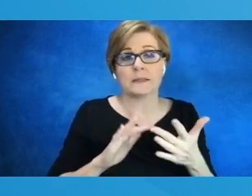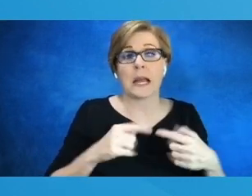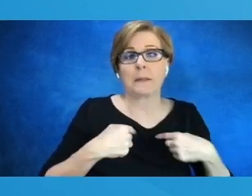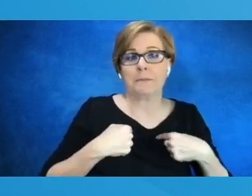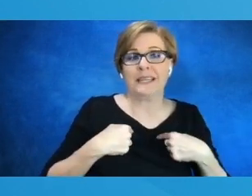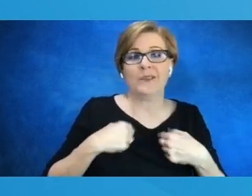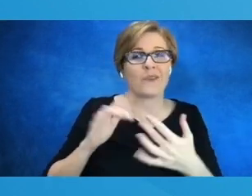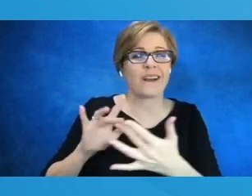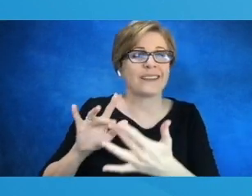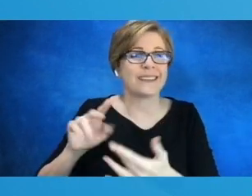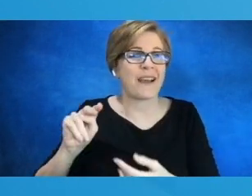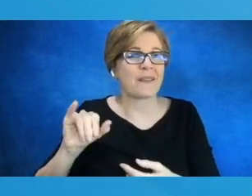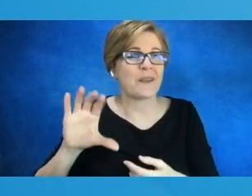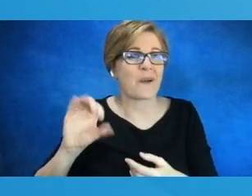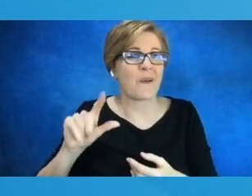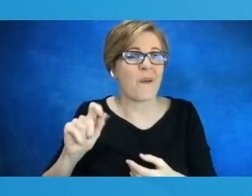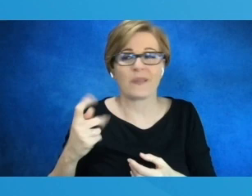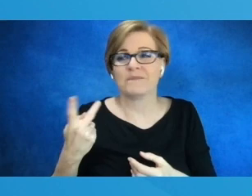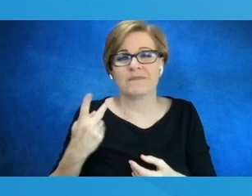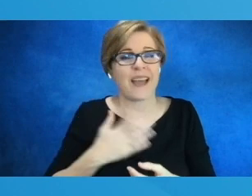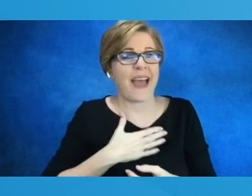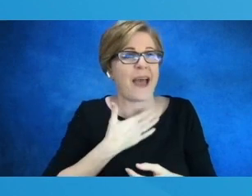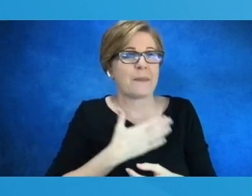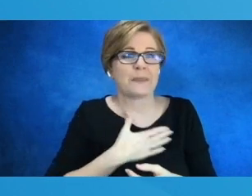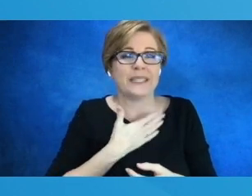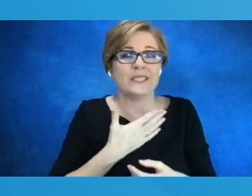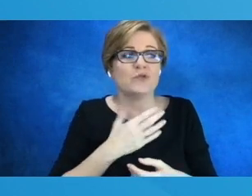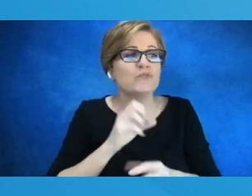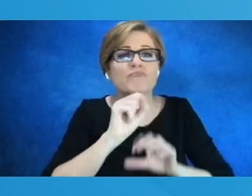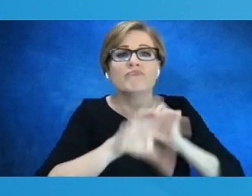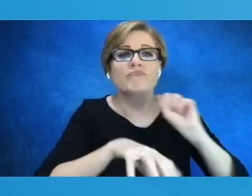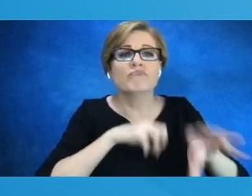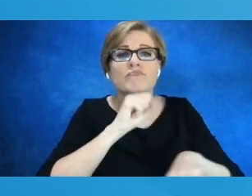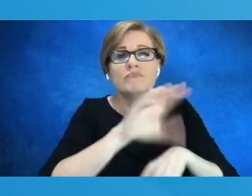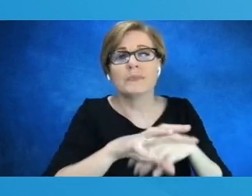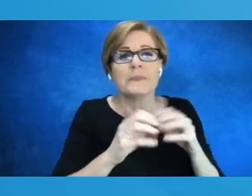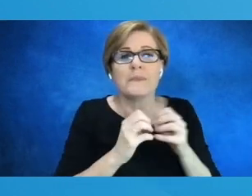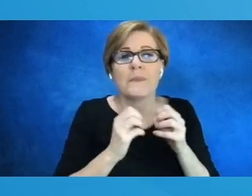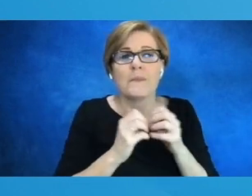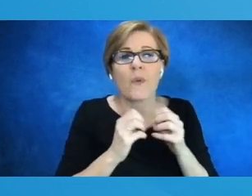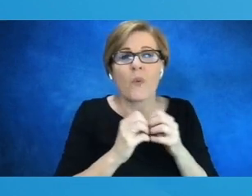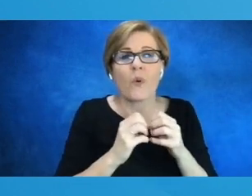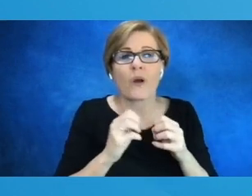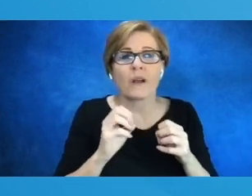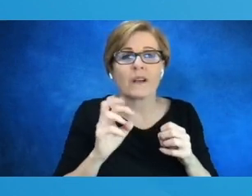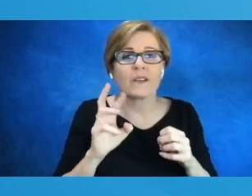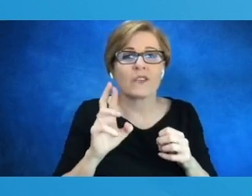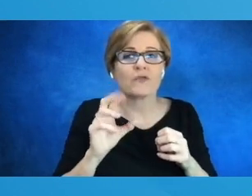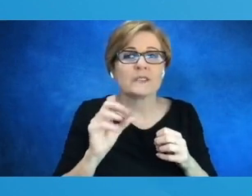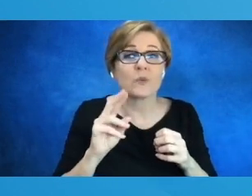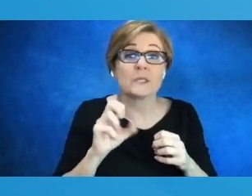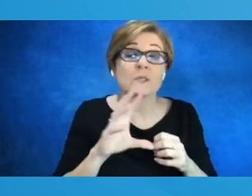We'd be happy to share with you additional resources or answer any questions.